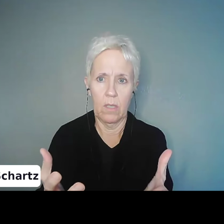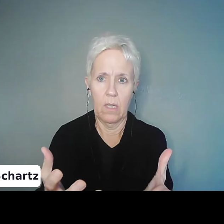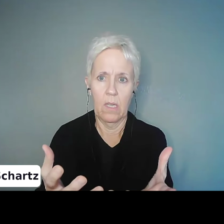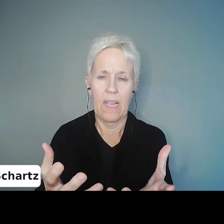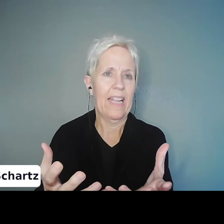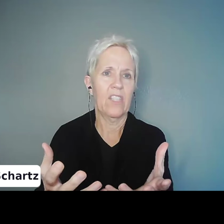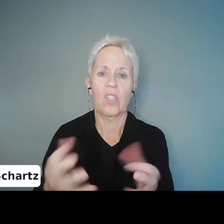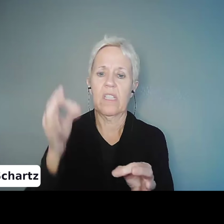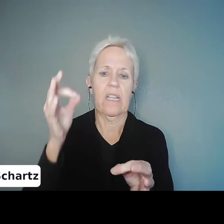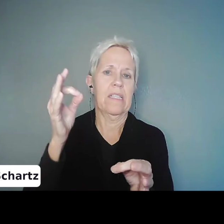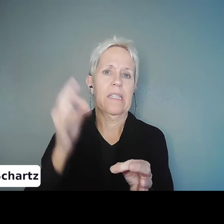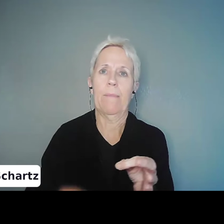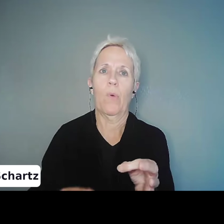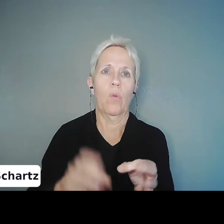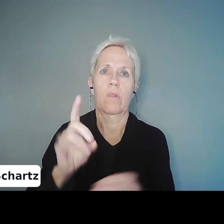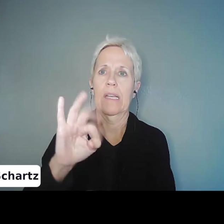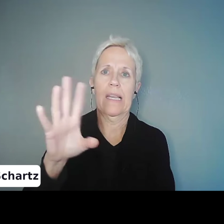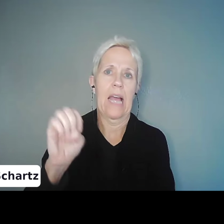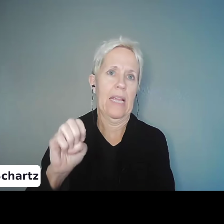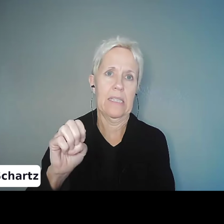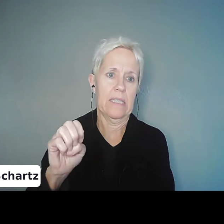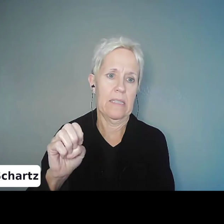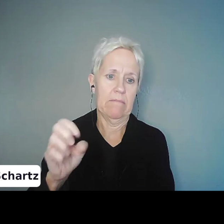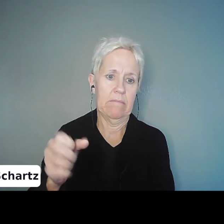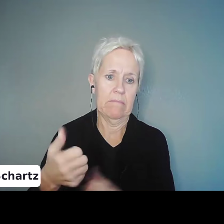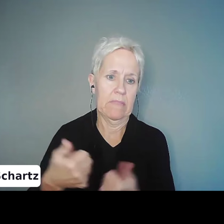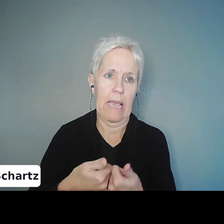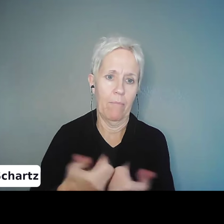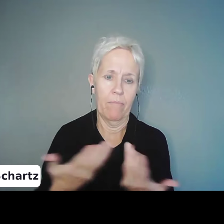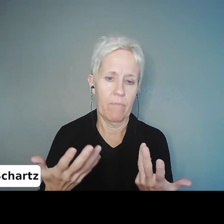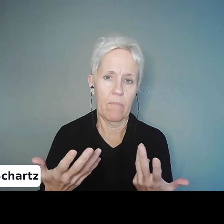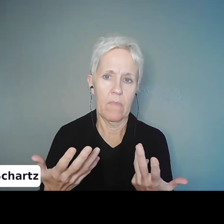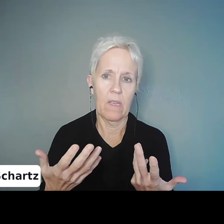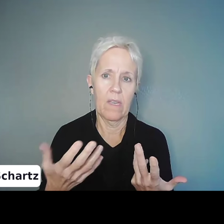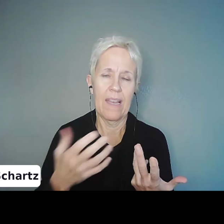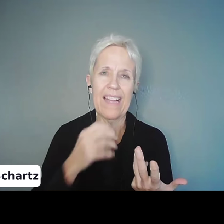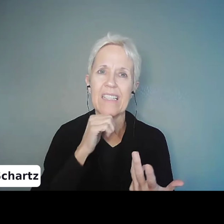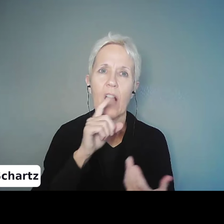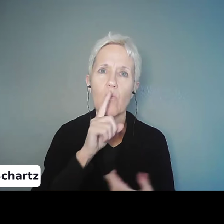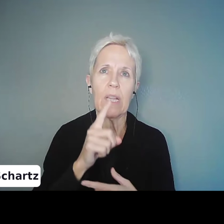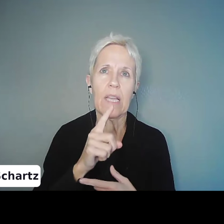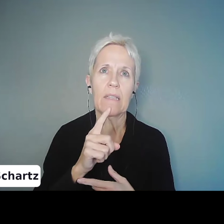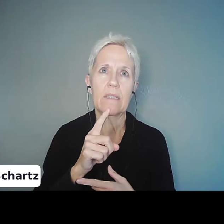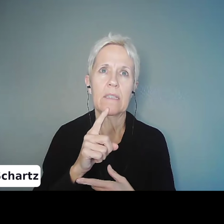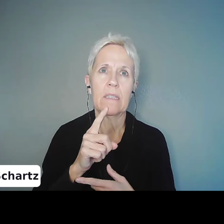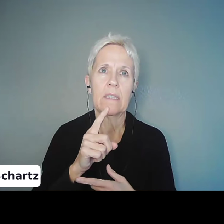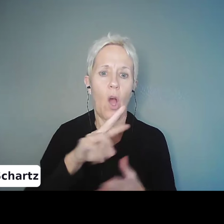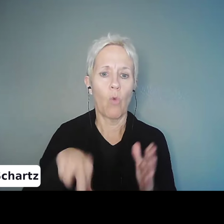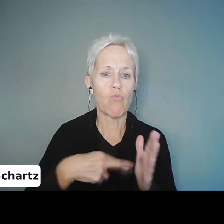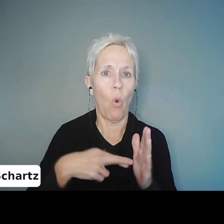Angie: That doesn't really create a world.